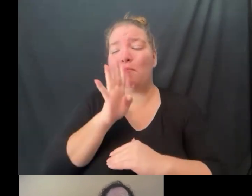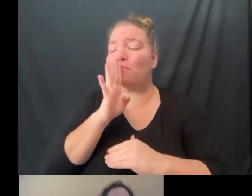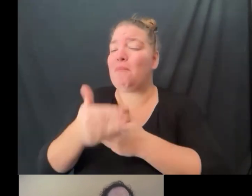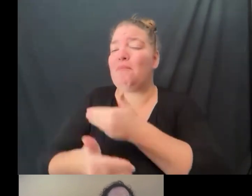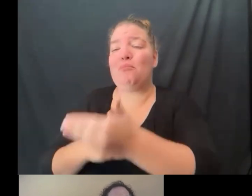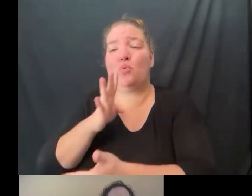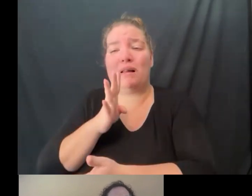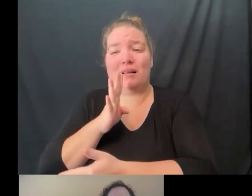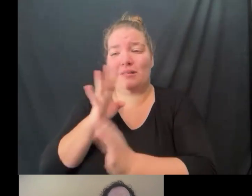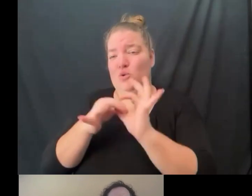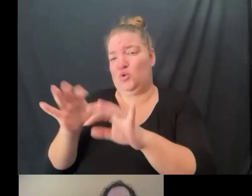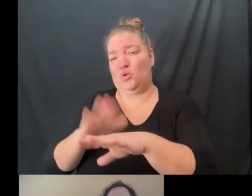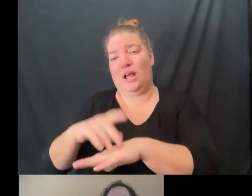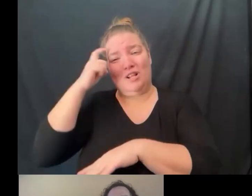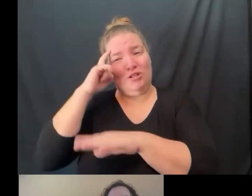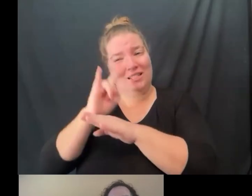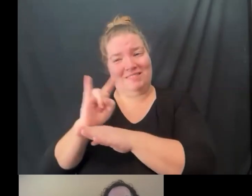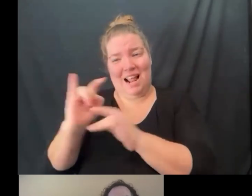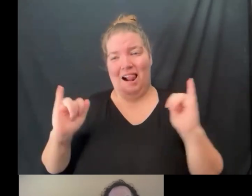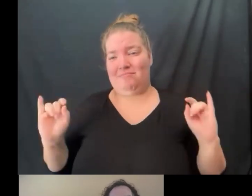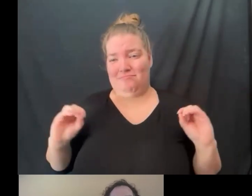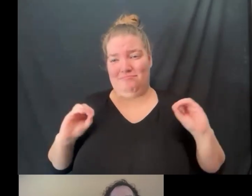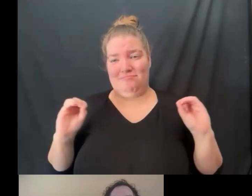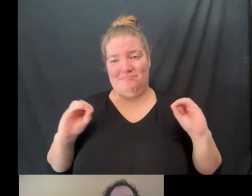but Phase 1 doesn't speak to AI.